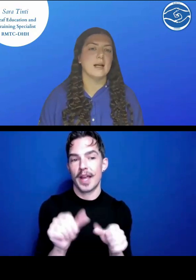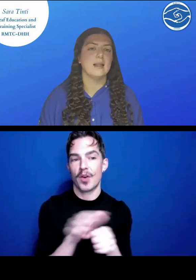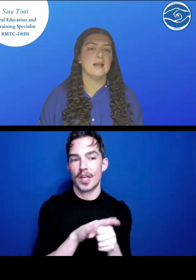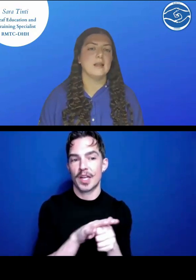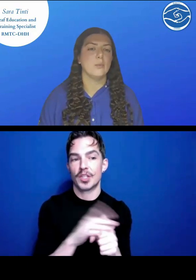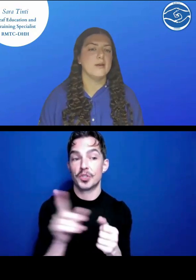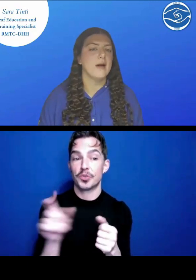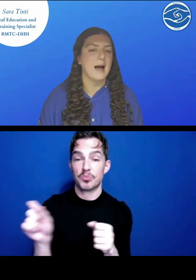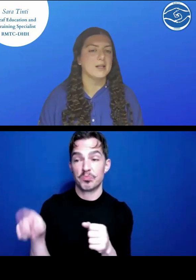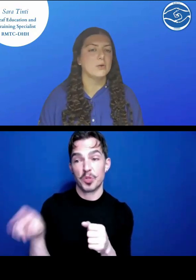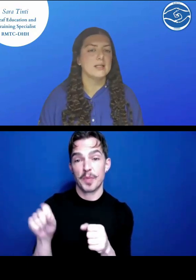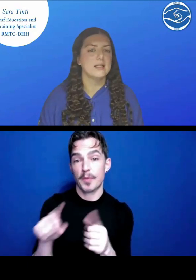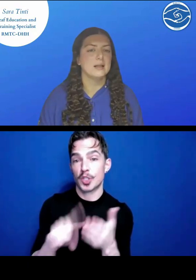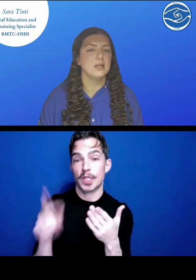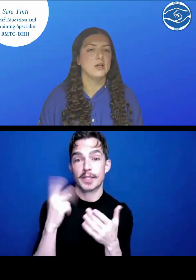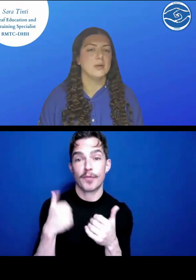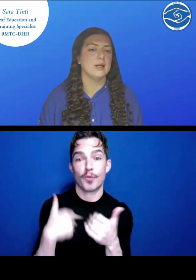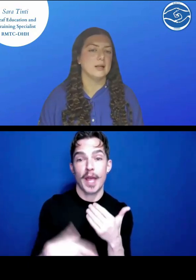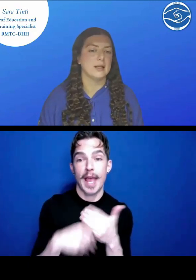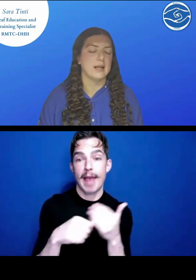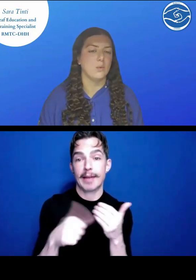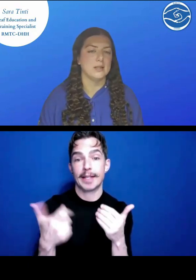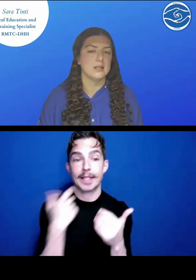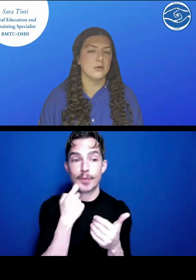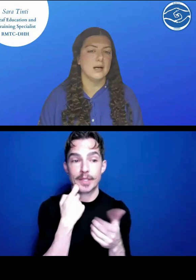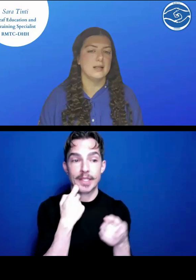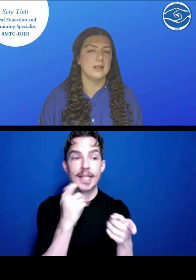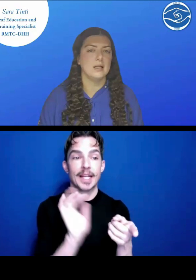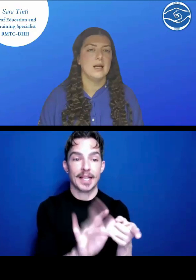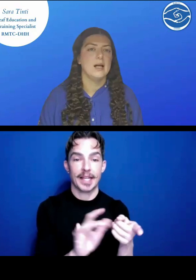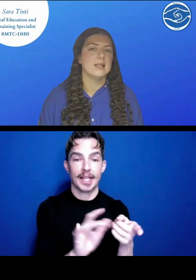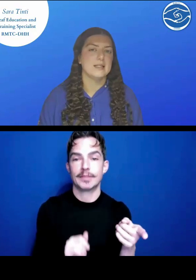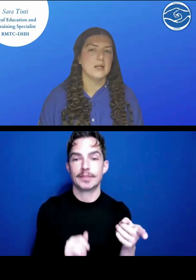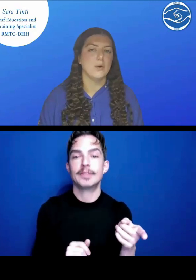there's anything that we've added recently. You'll be able to click that what's new button and see